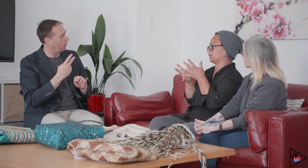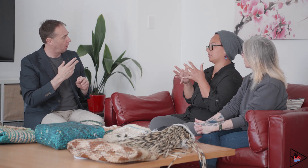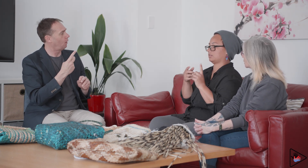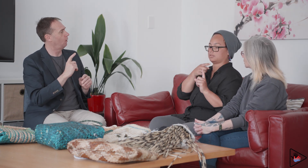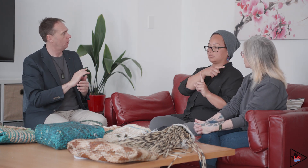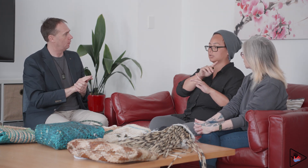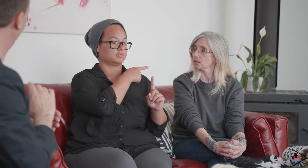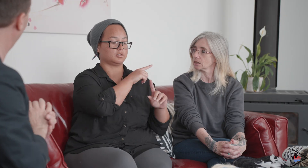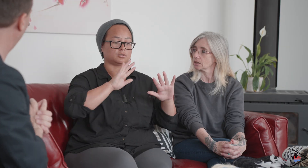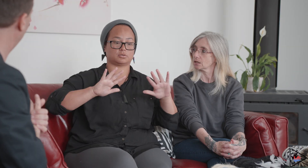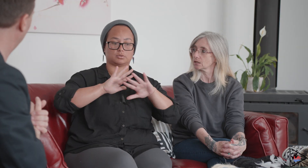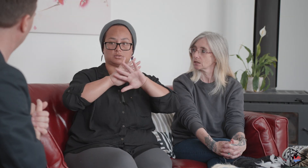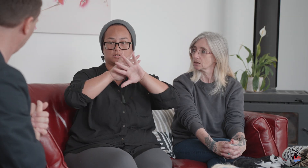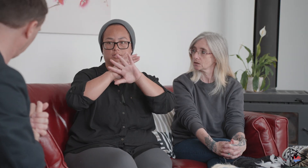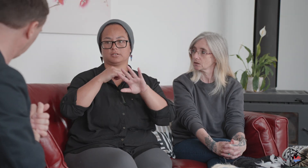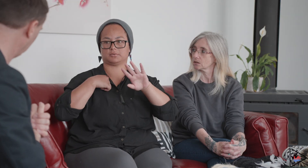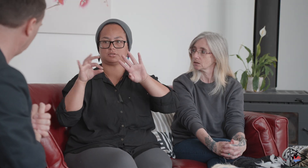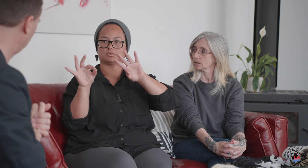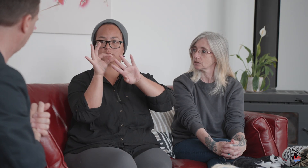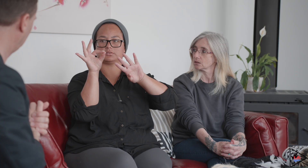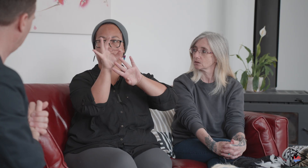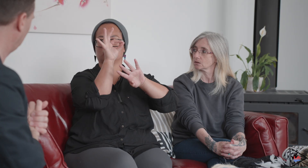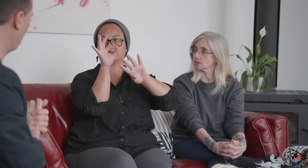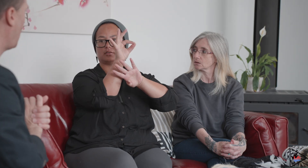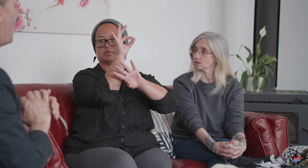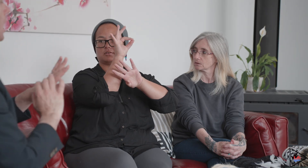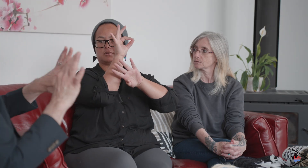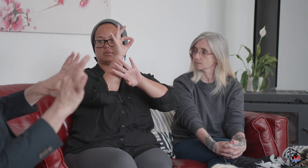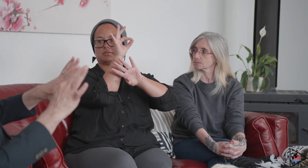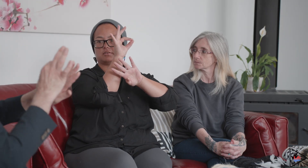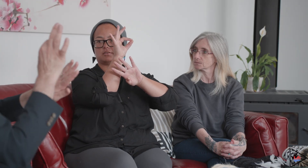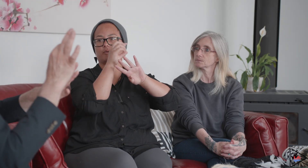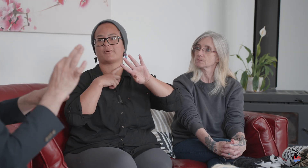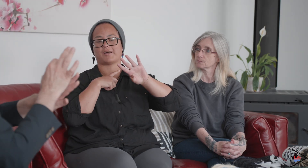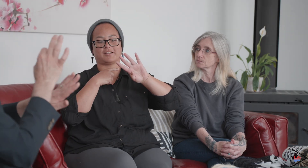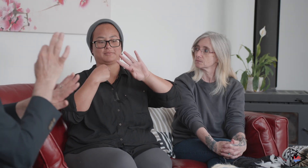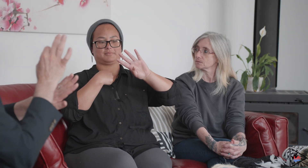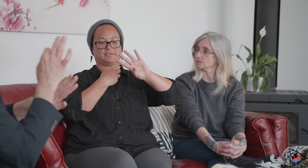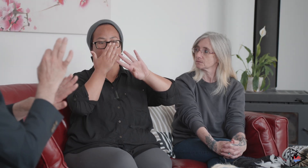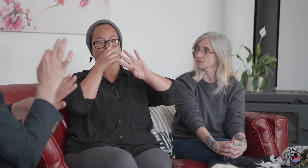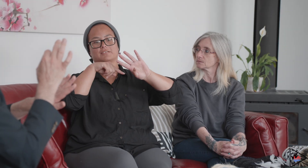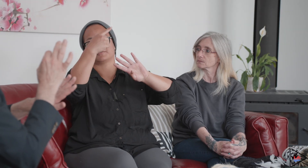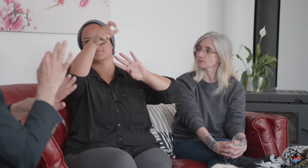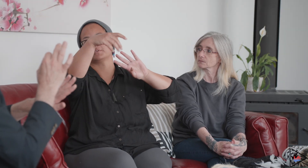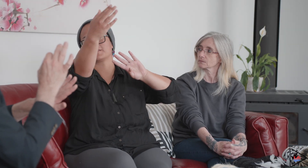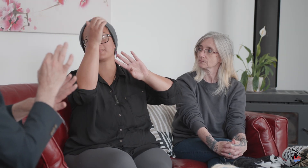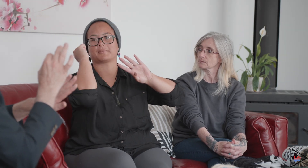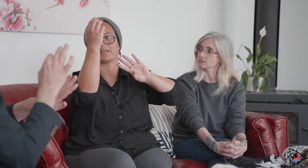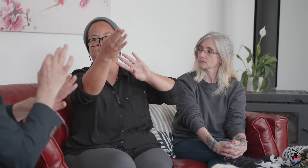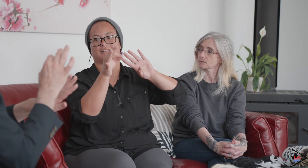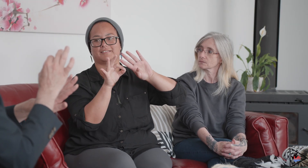So you've got the sign tukutuku. Oh we have another sign. So Sharee talked about the sign tukutuku. I have another sign that I use: tukutuku. And this is about